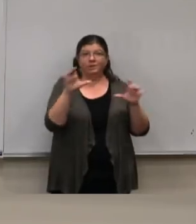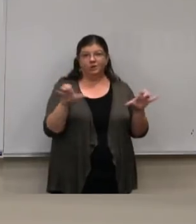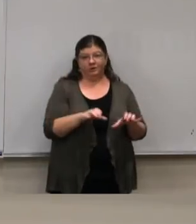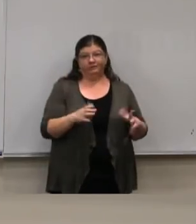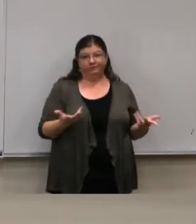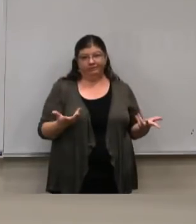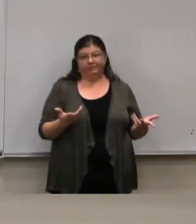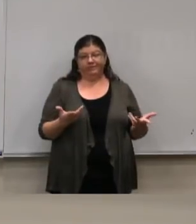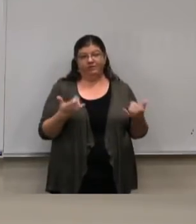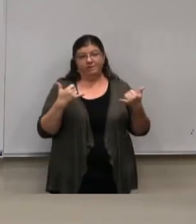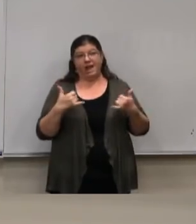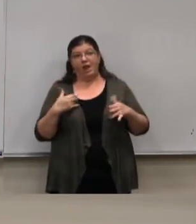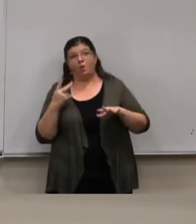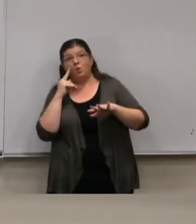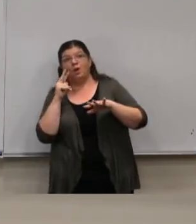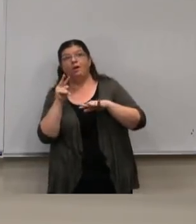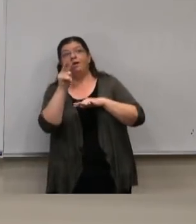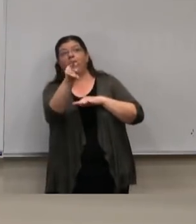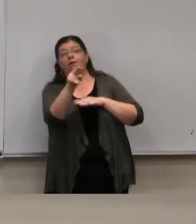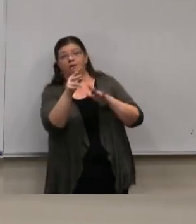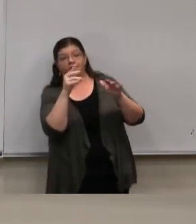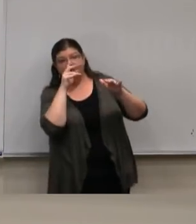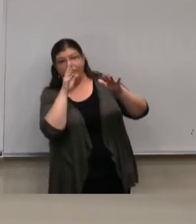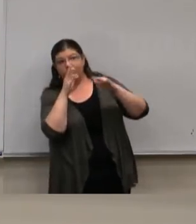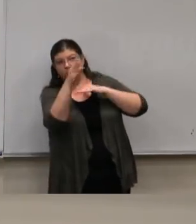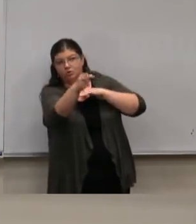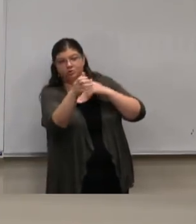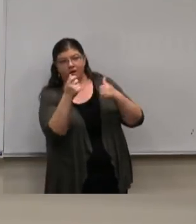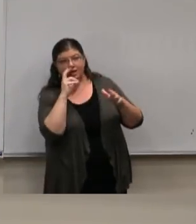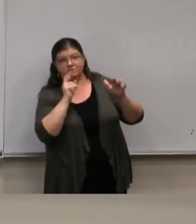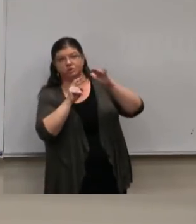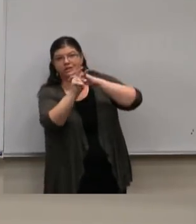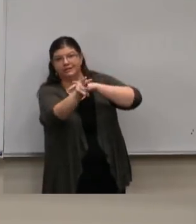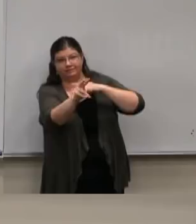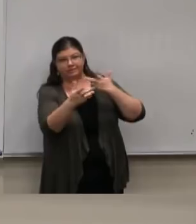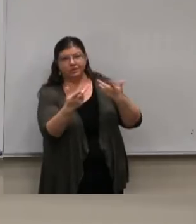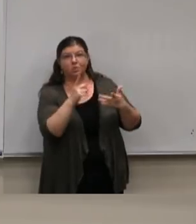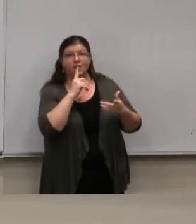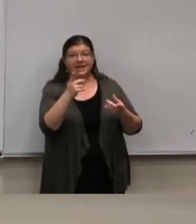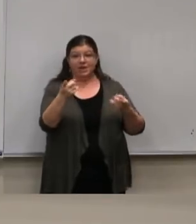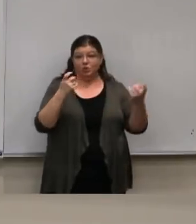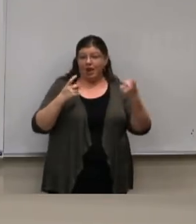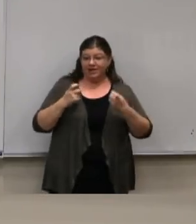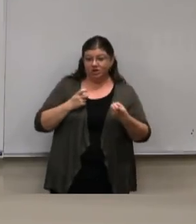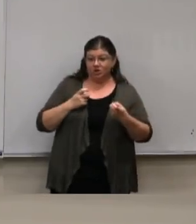The questions we received earlier, and we didn't, we're not going to answer them specifically, but it was really